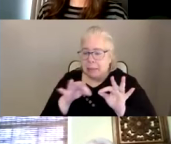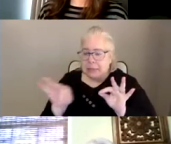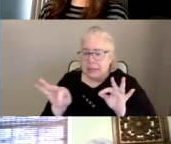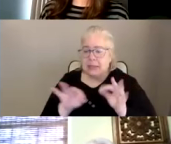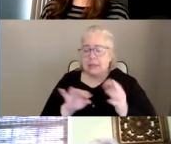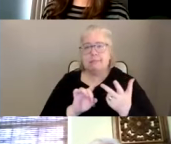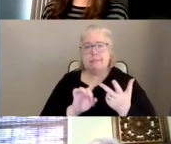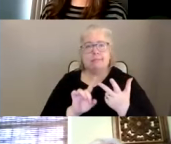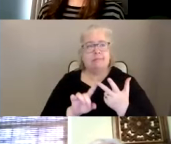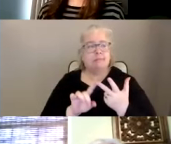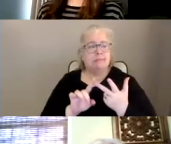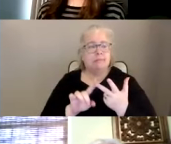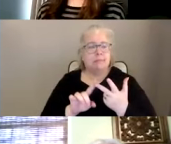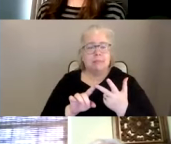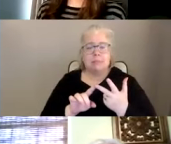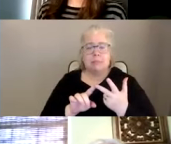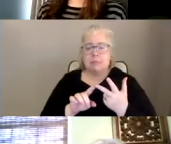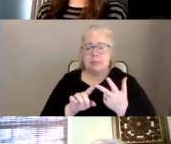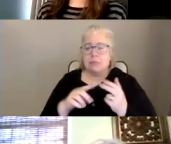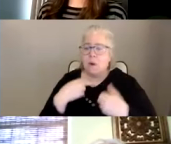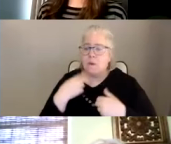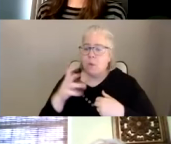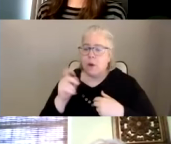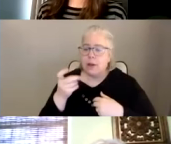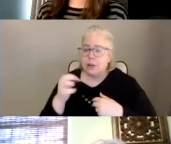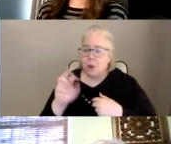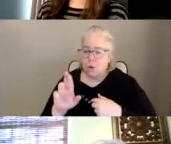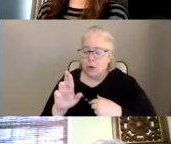that could also be work like voiceovers on videos.